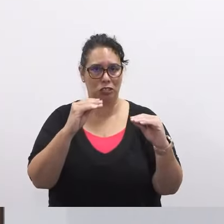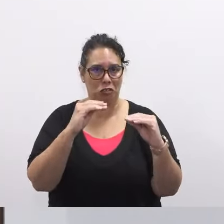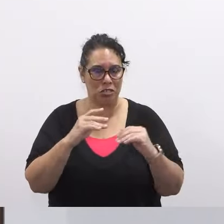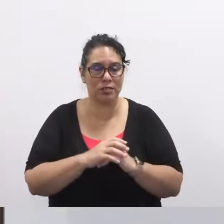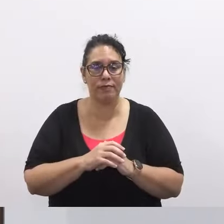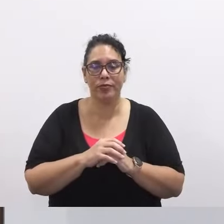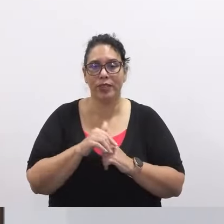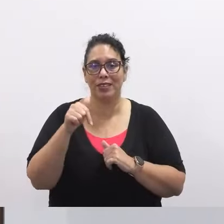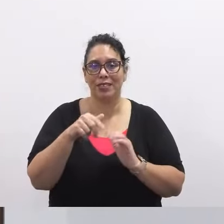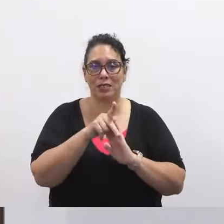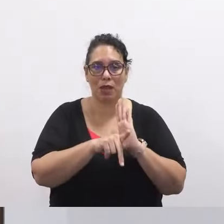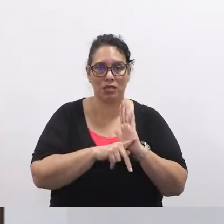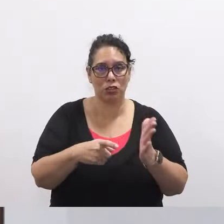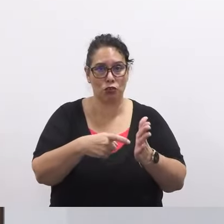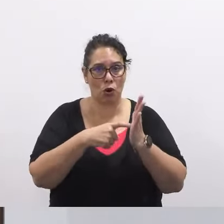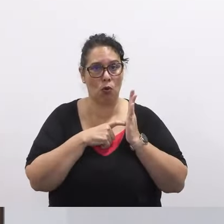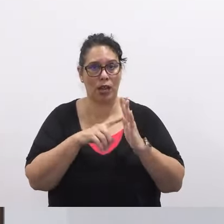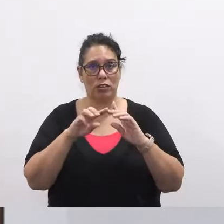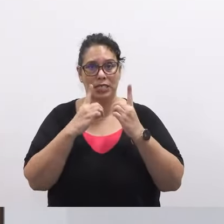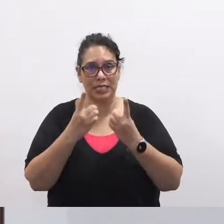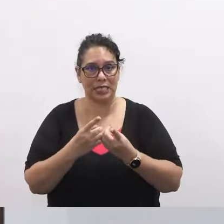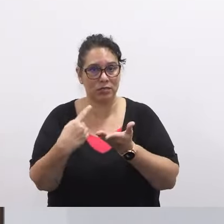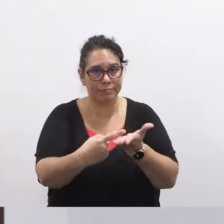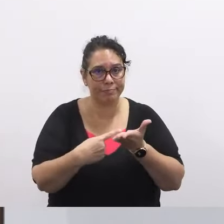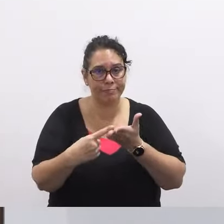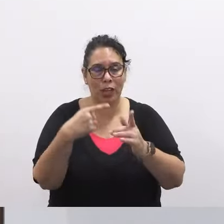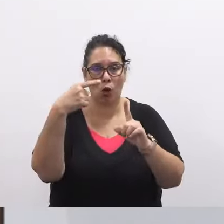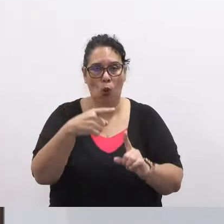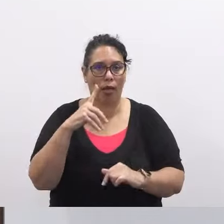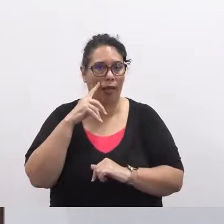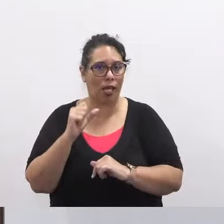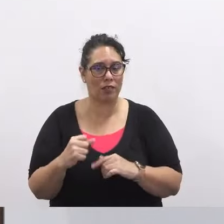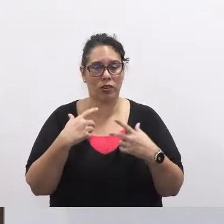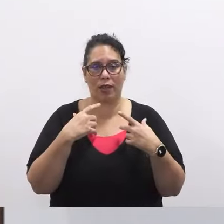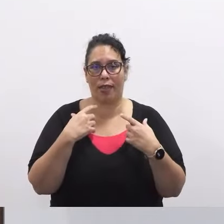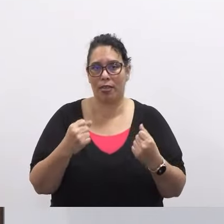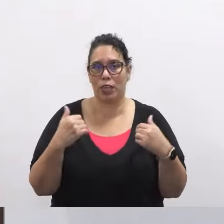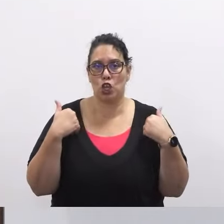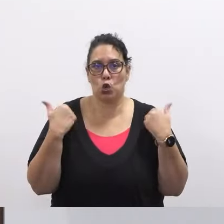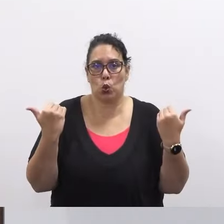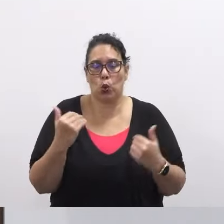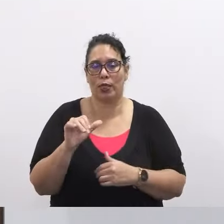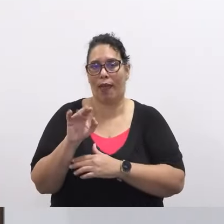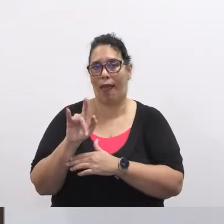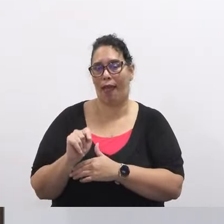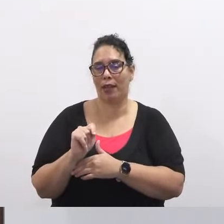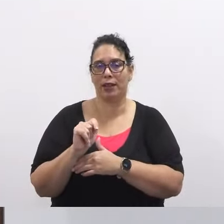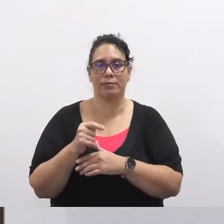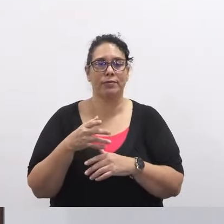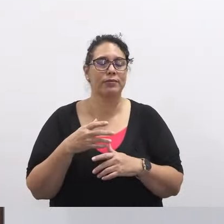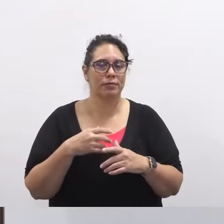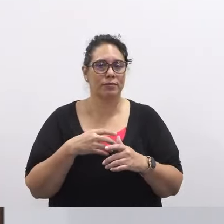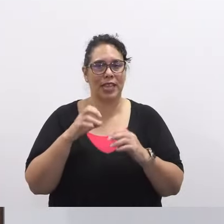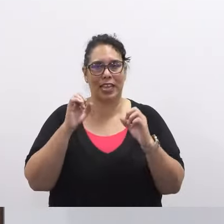This policy requires that the district address the goals of the California Healthy Youth Act pursuant to education code 51930-51939.